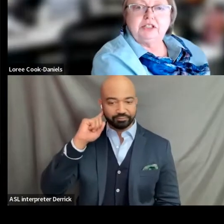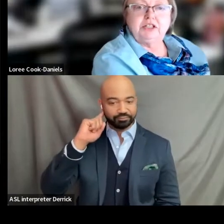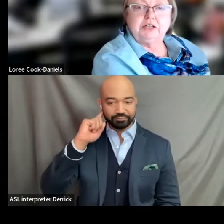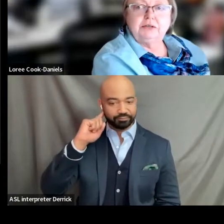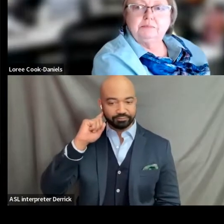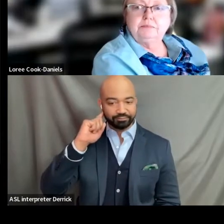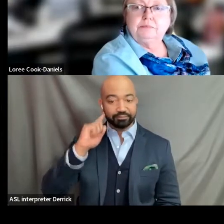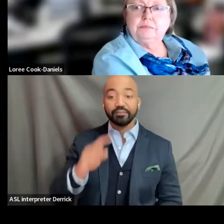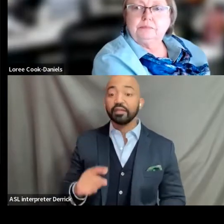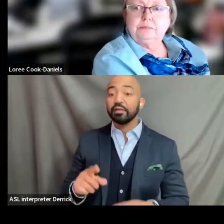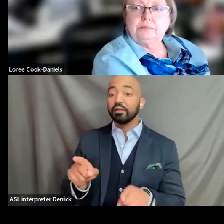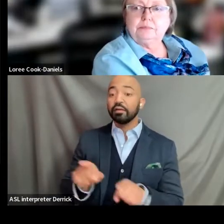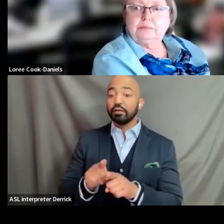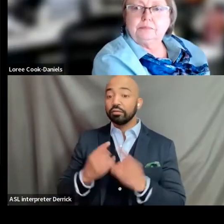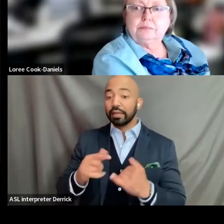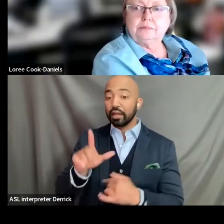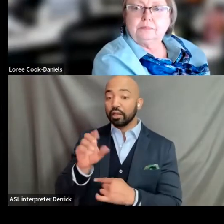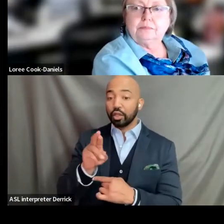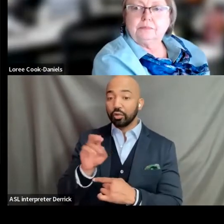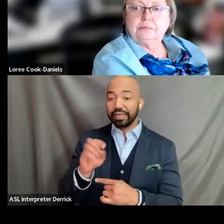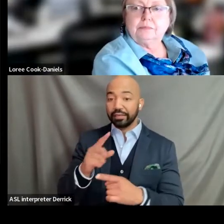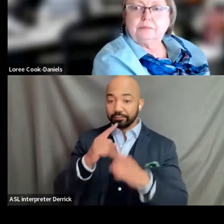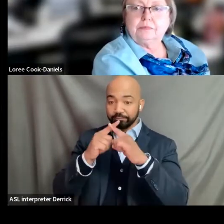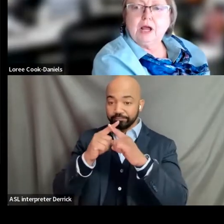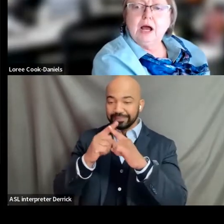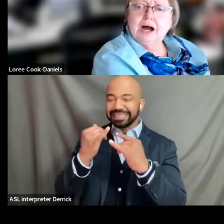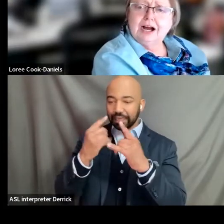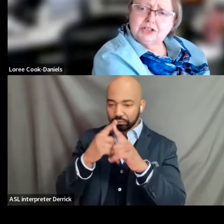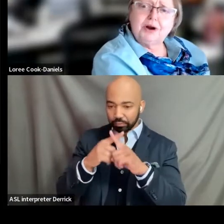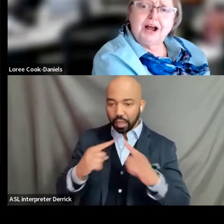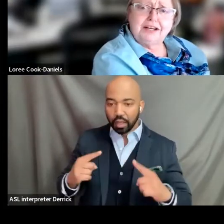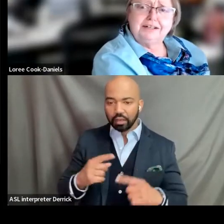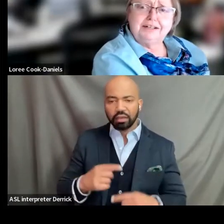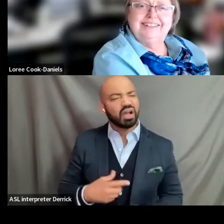Loree, you need to unmute yourself first please. I tried.